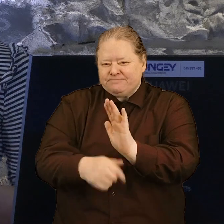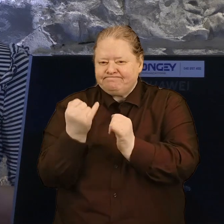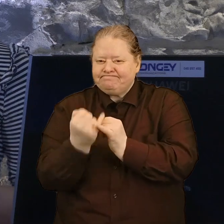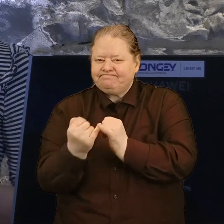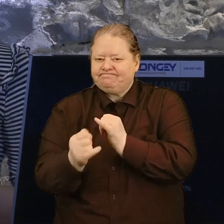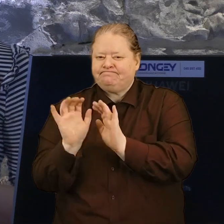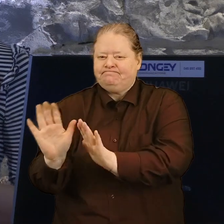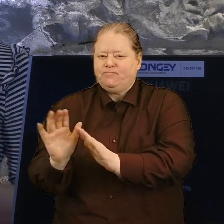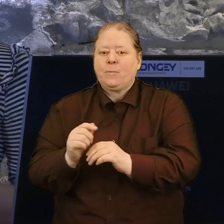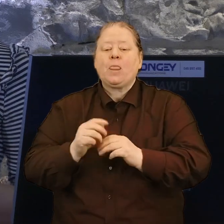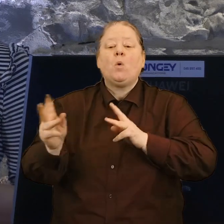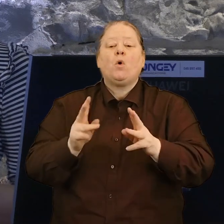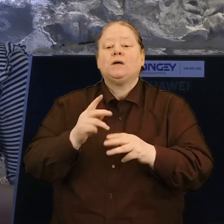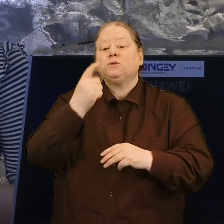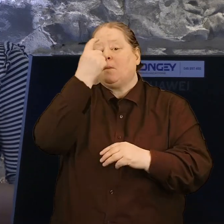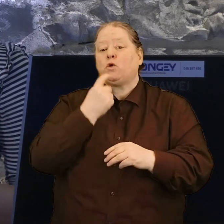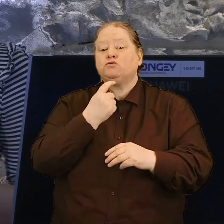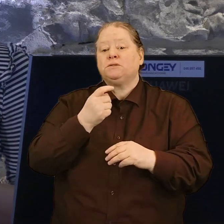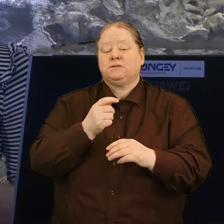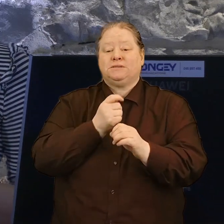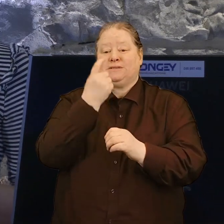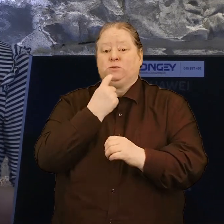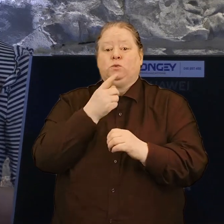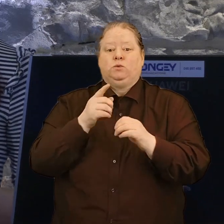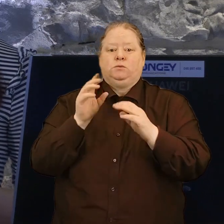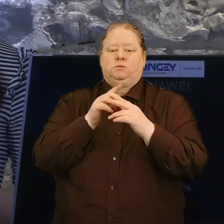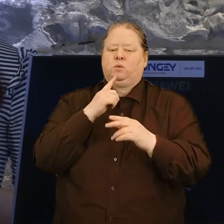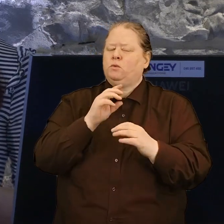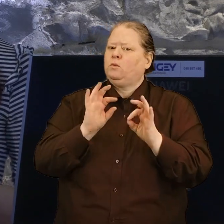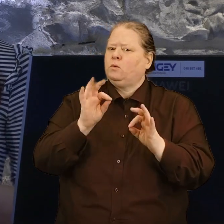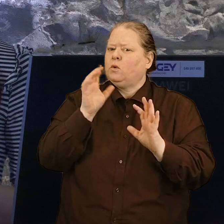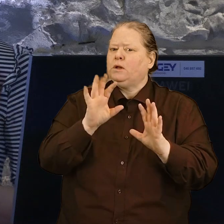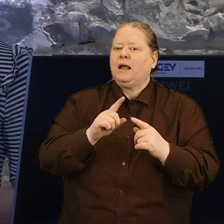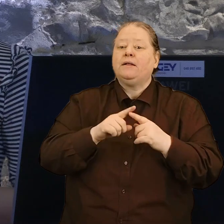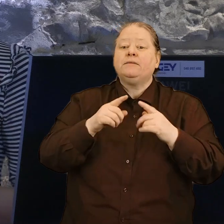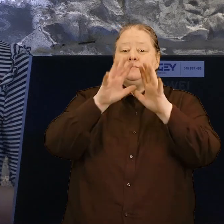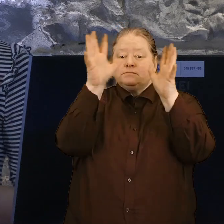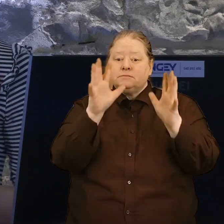The work as a portrait statue is in the highest degree felicitous, and the figure is represented standing, the left